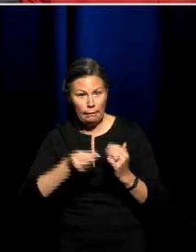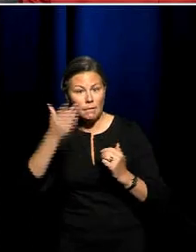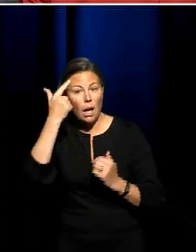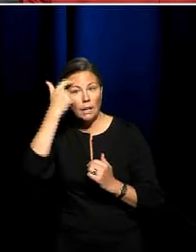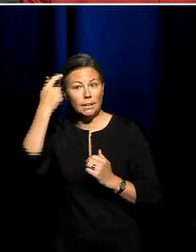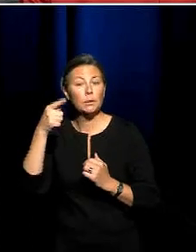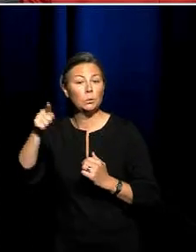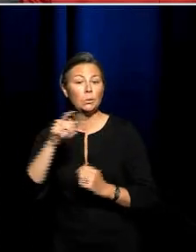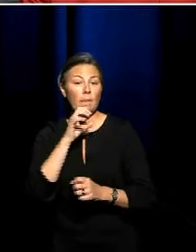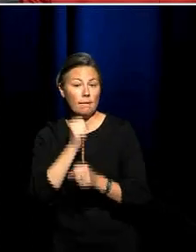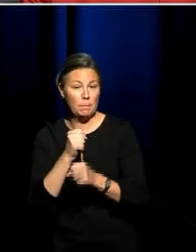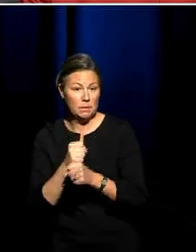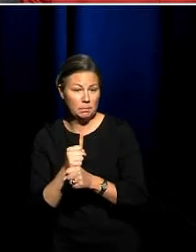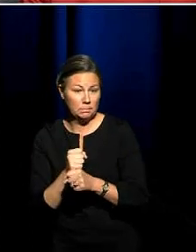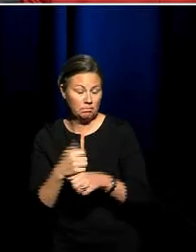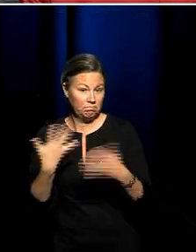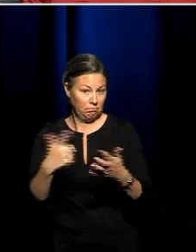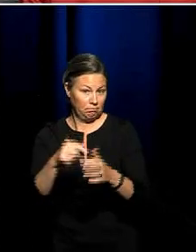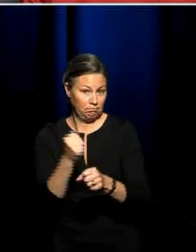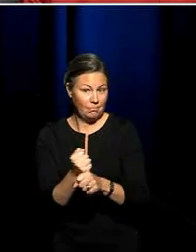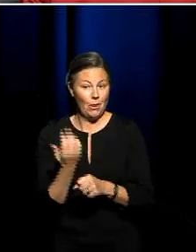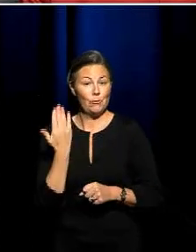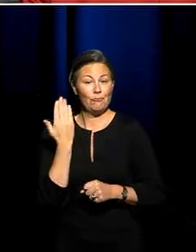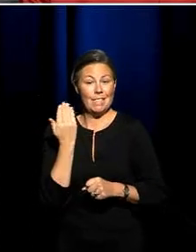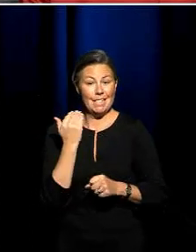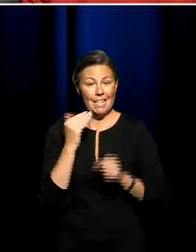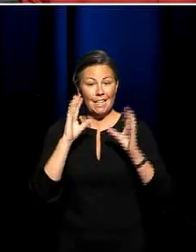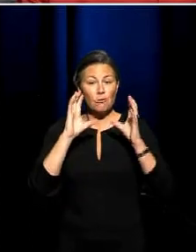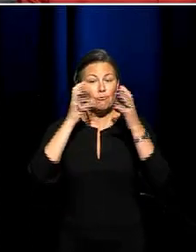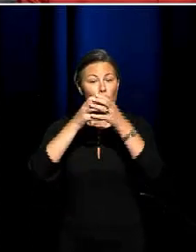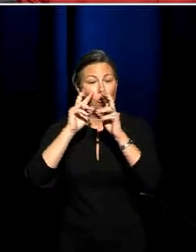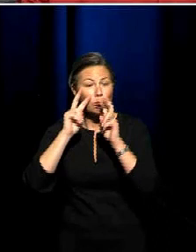Examples include the recent Royal Commission into Institutional Responses